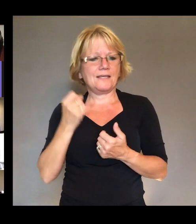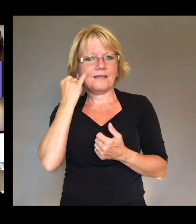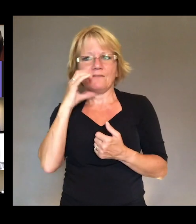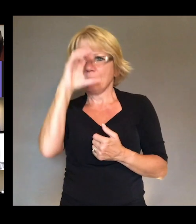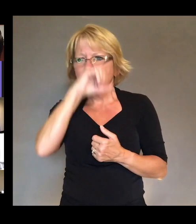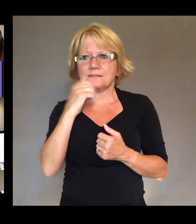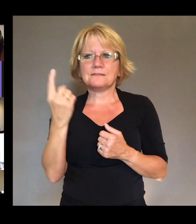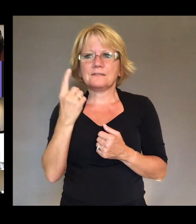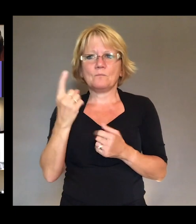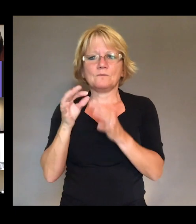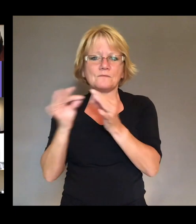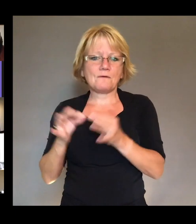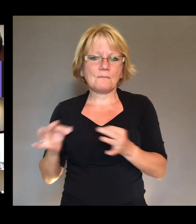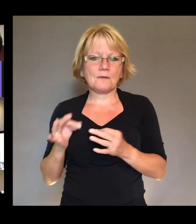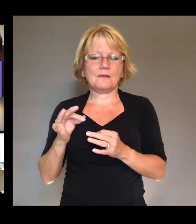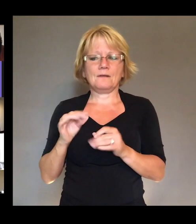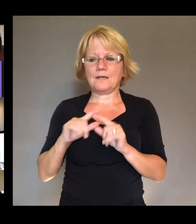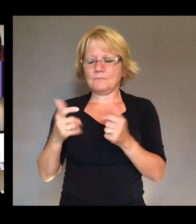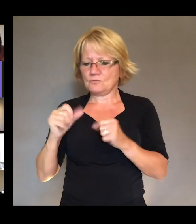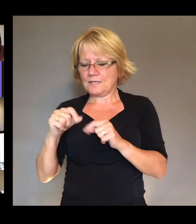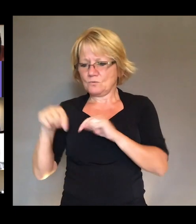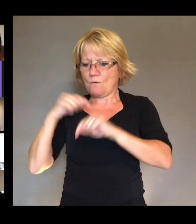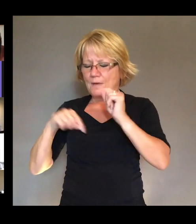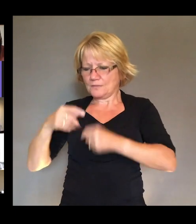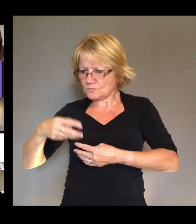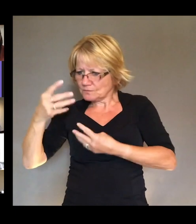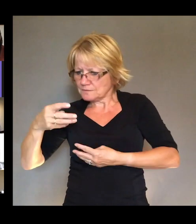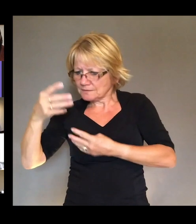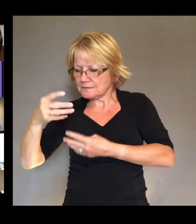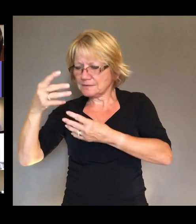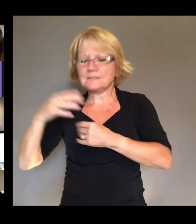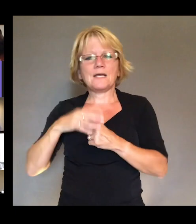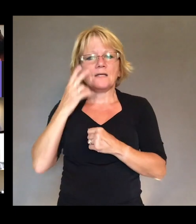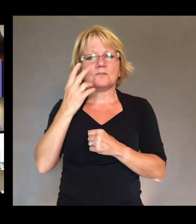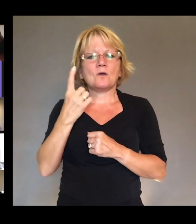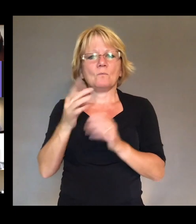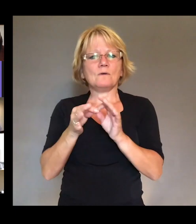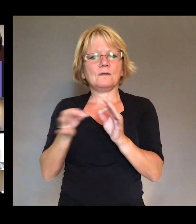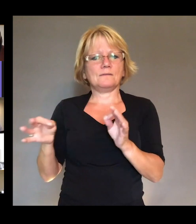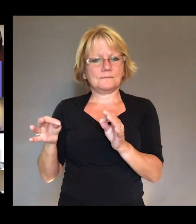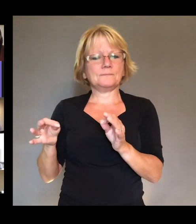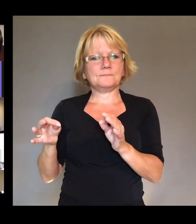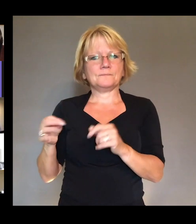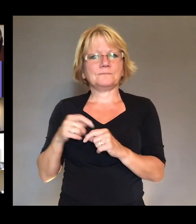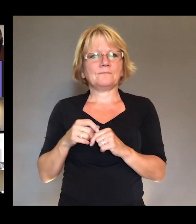So I apologize anyone if I missed anything or comment, but I'm trying to keep balance. But there was a statement here